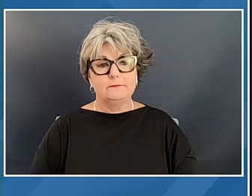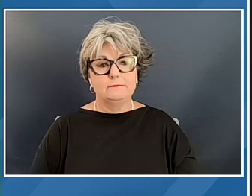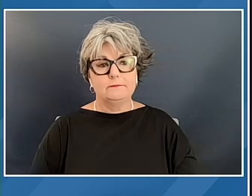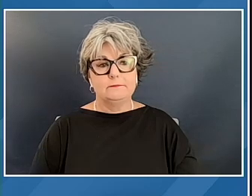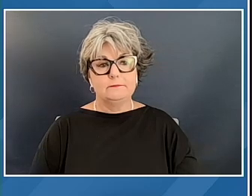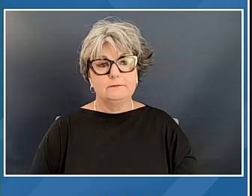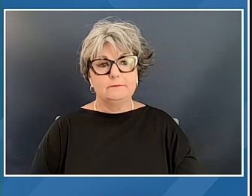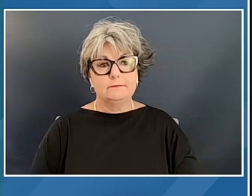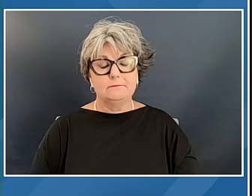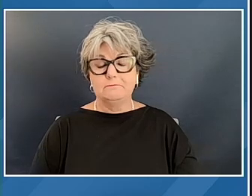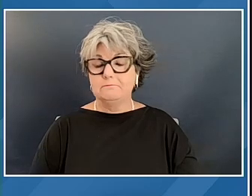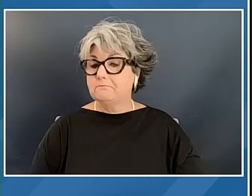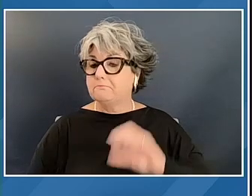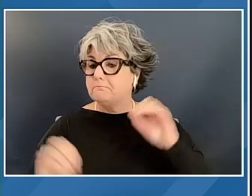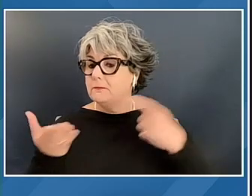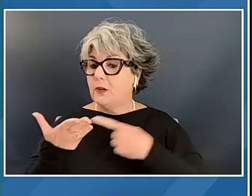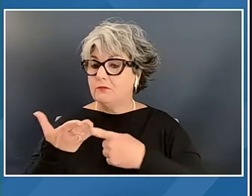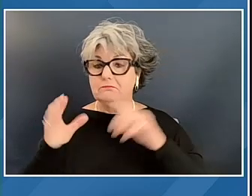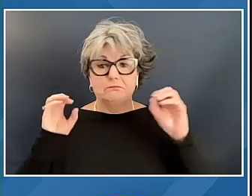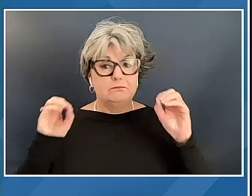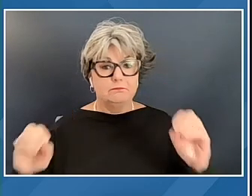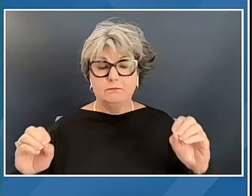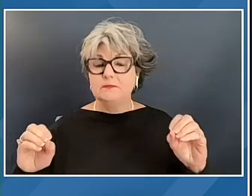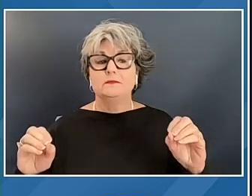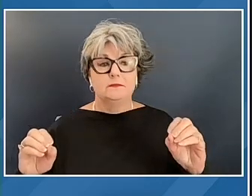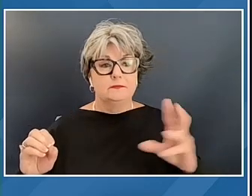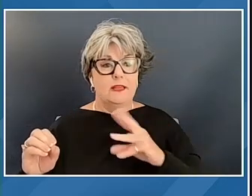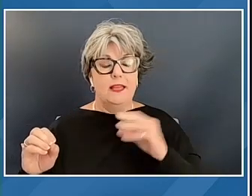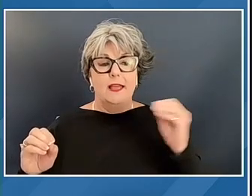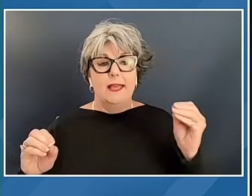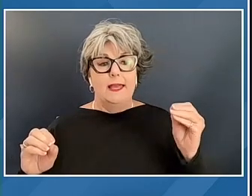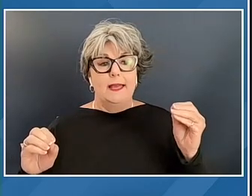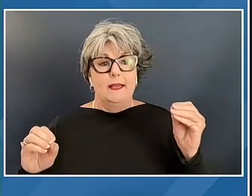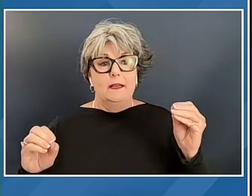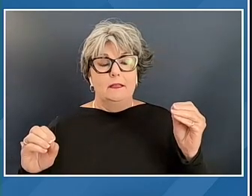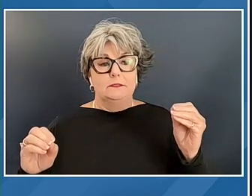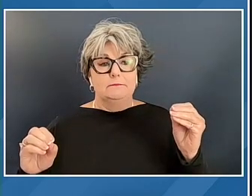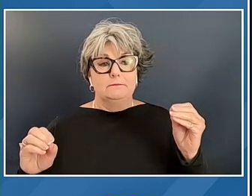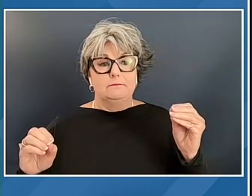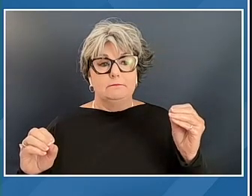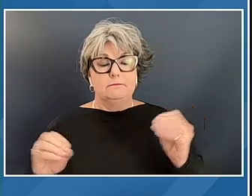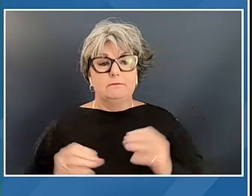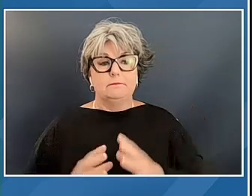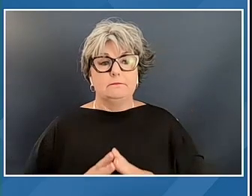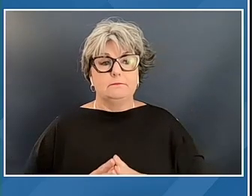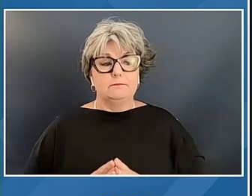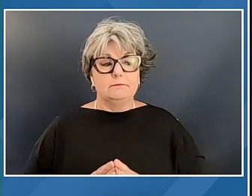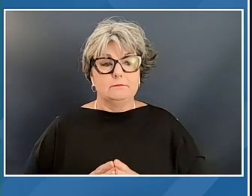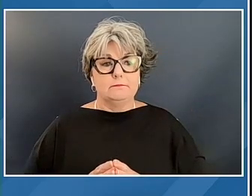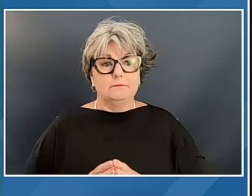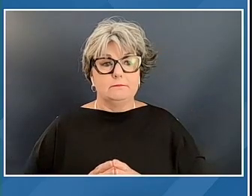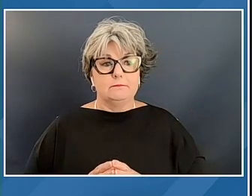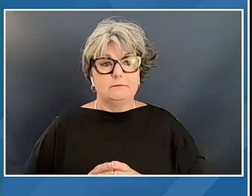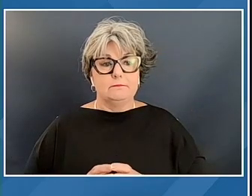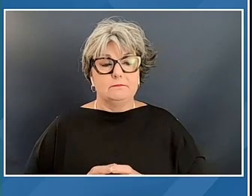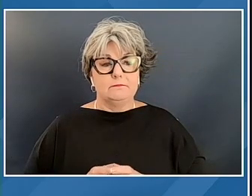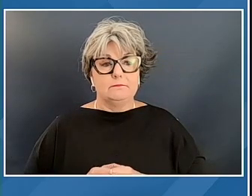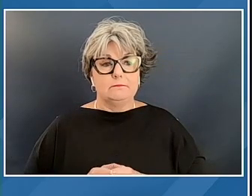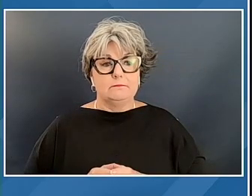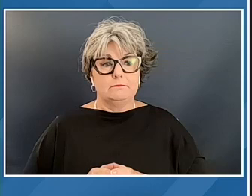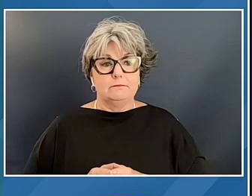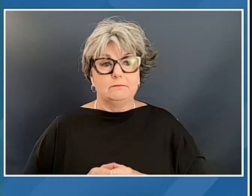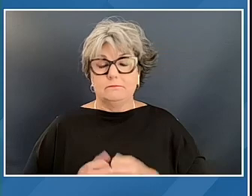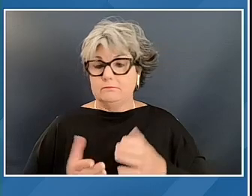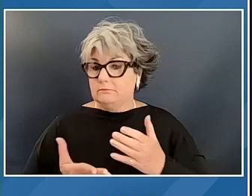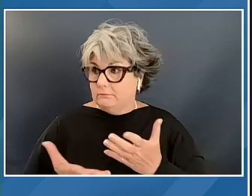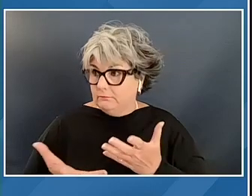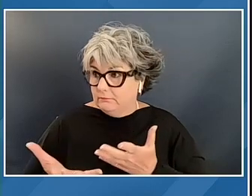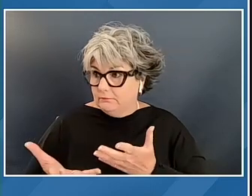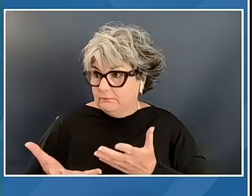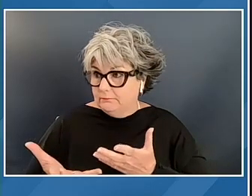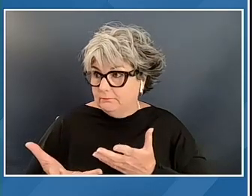Seeing none and do you want- I'm